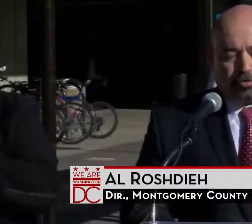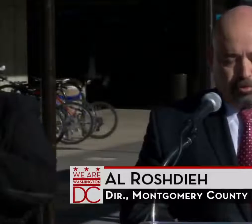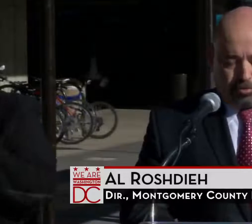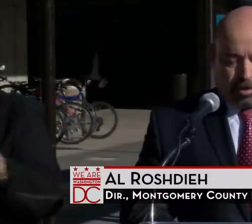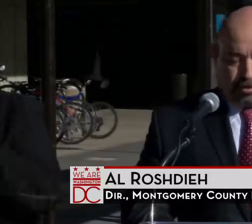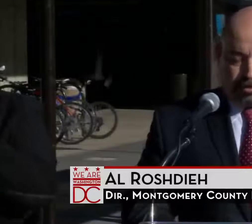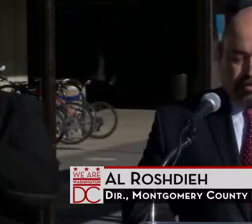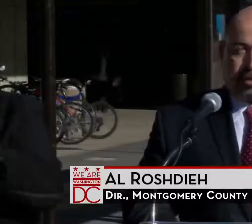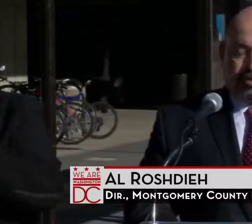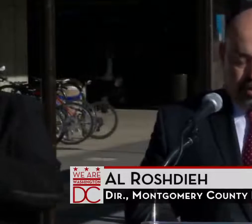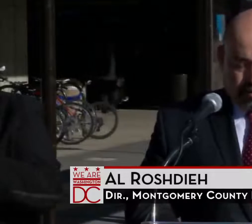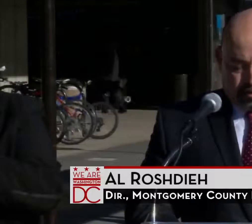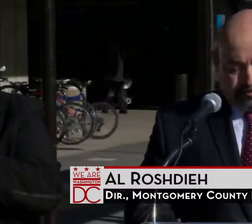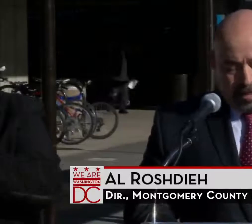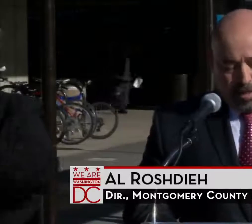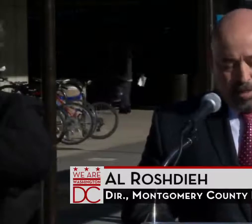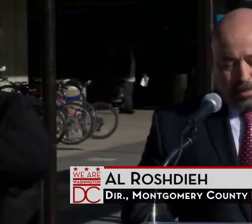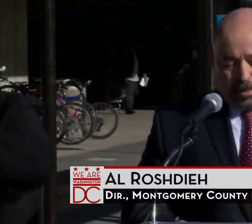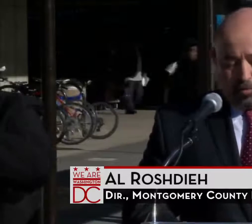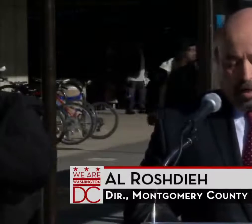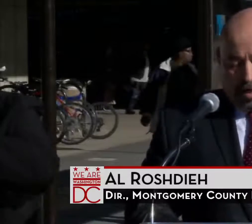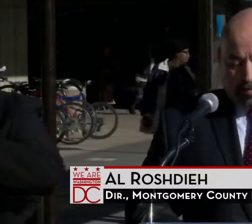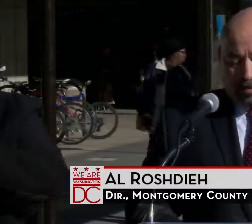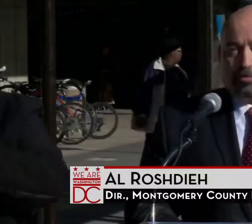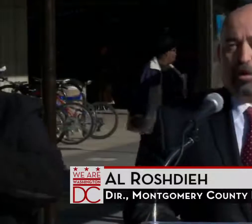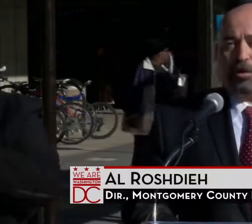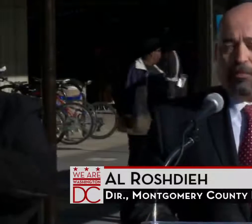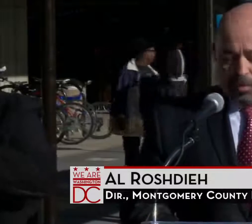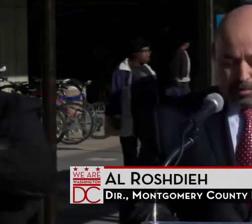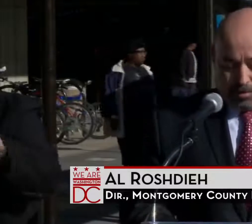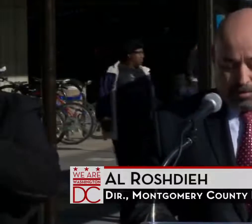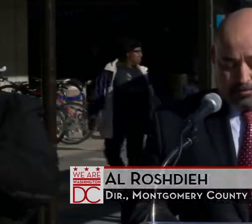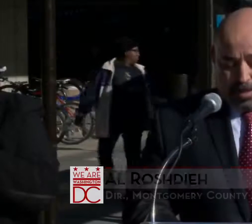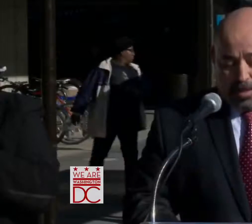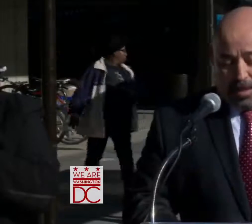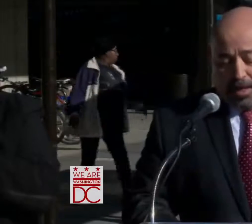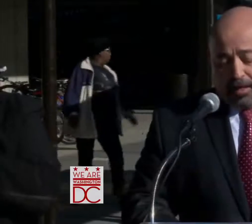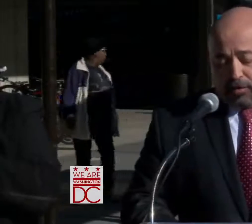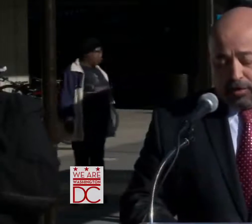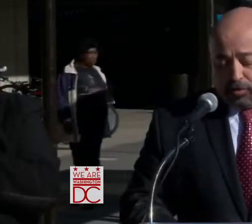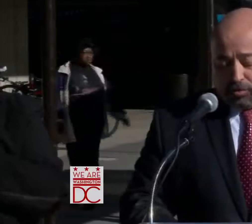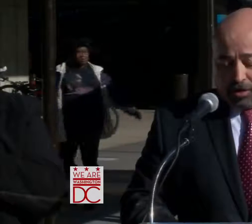MAJOR DISRUPTIONS AND DELAYS. THAT IS WHY WE ARE STRONGLY RECOMMEND AND ENCOURAGE RUSH